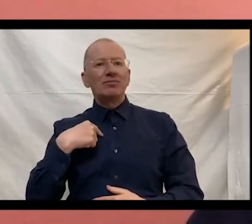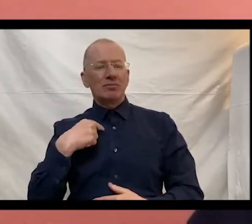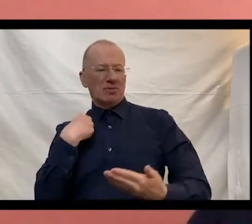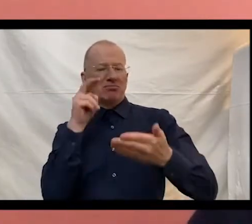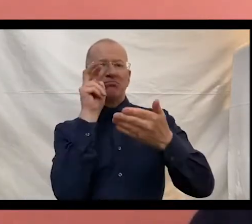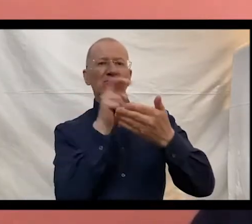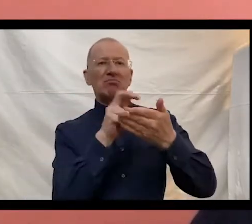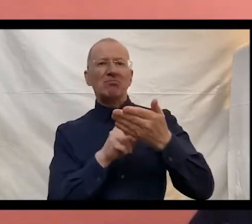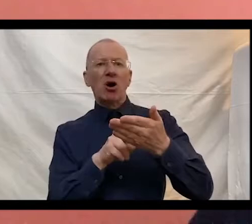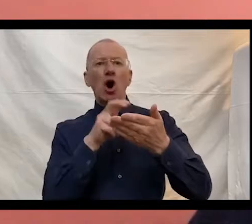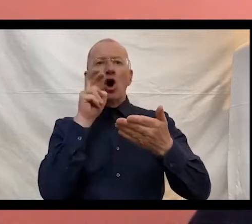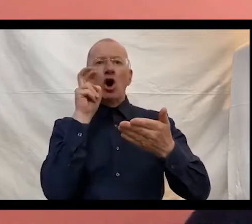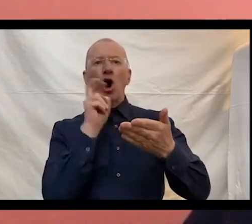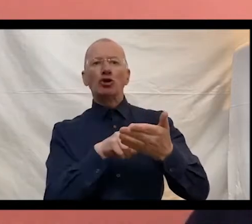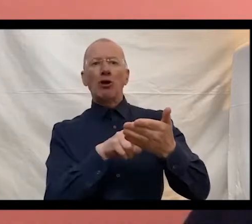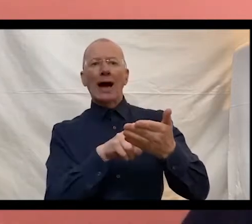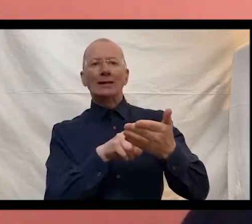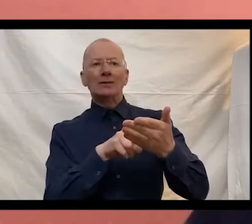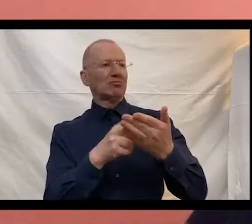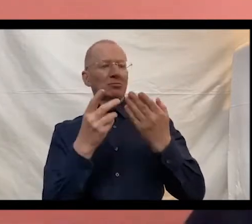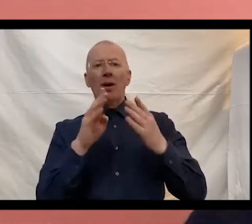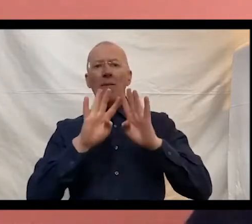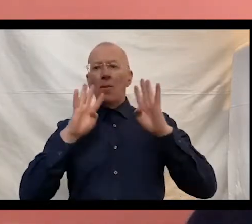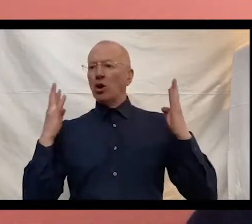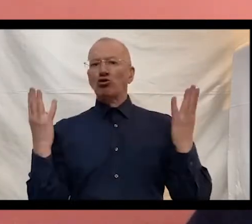I drafted contracts, spent long hours in boardrooms,